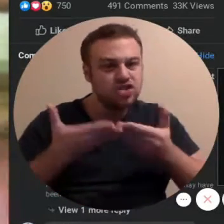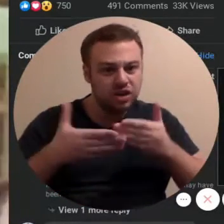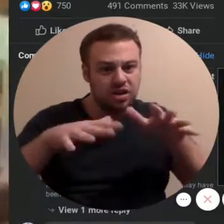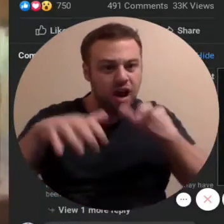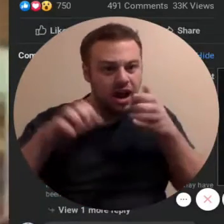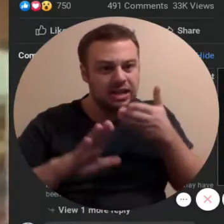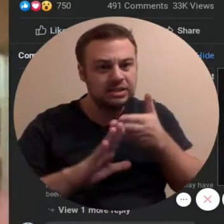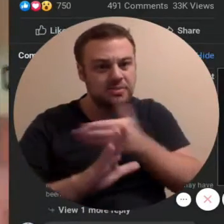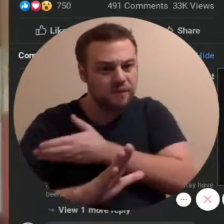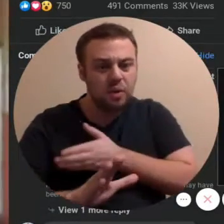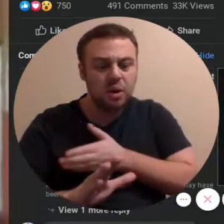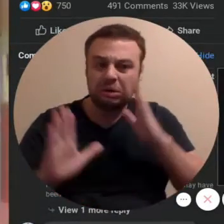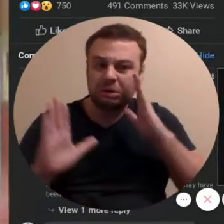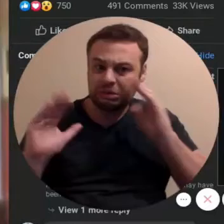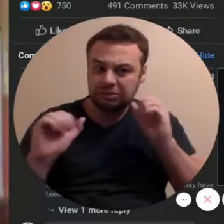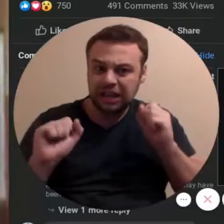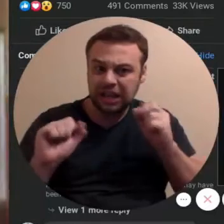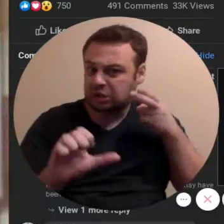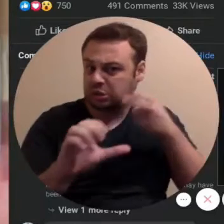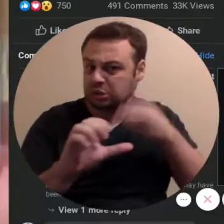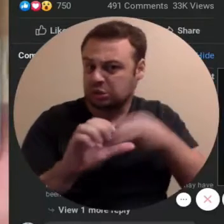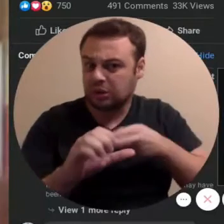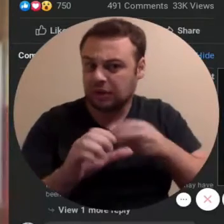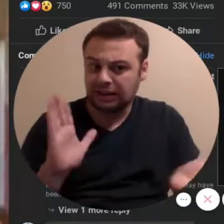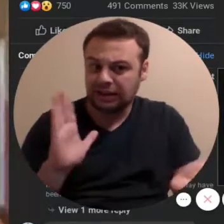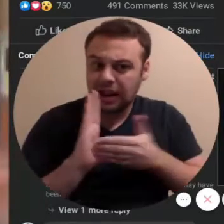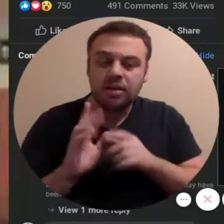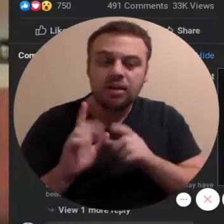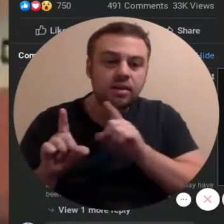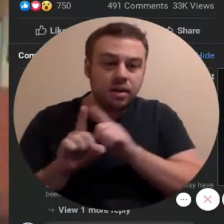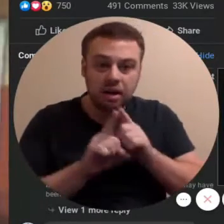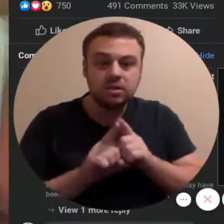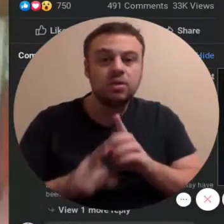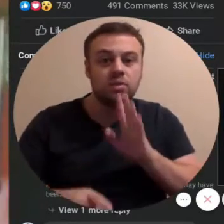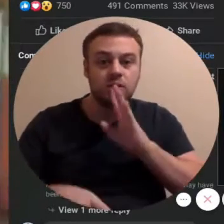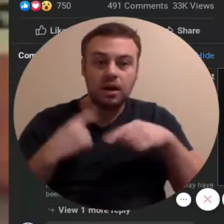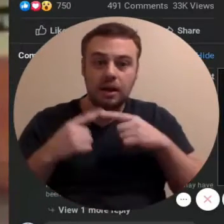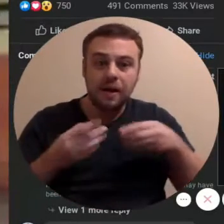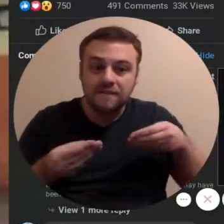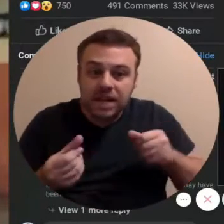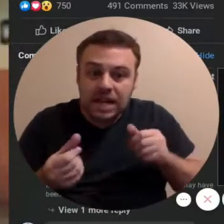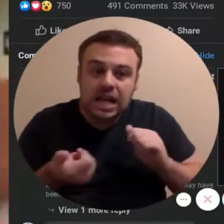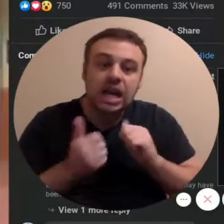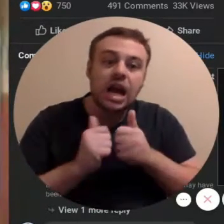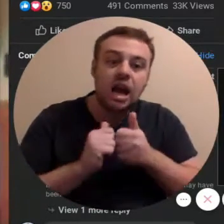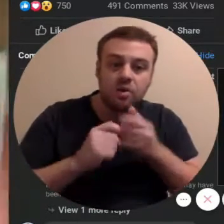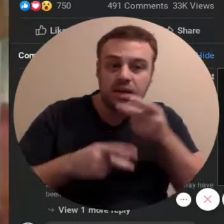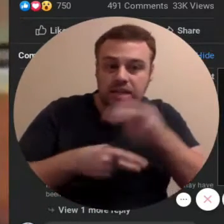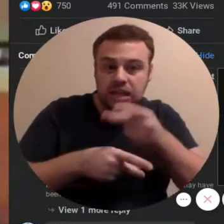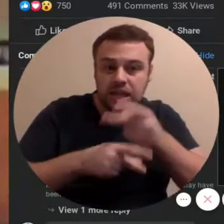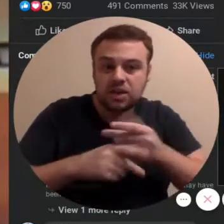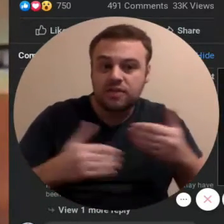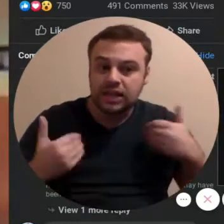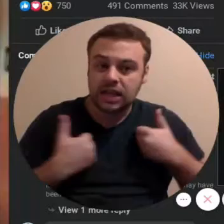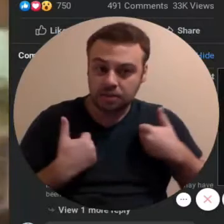but I wanna also- we're gonna talk a little bit about feeding and how we take care of them. So glad you guys- yeah, Mandy Stanton is here.